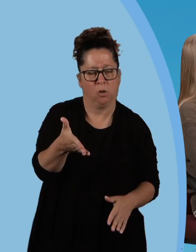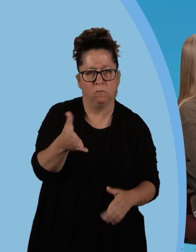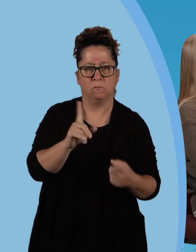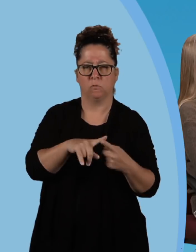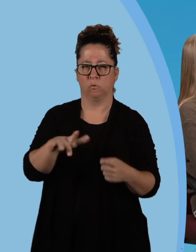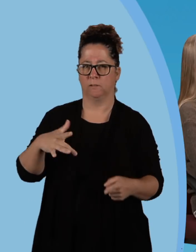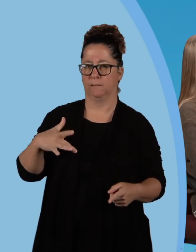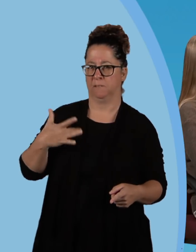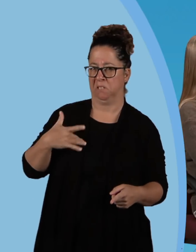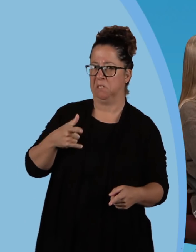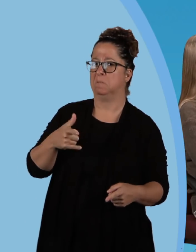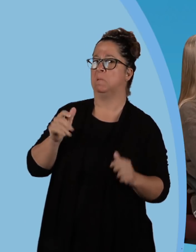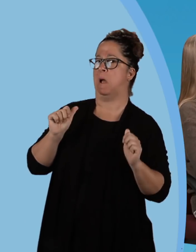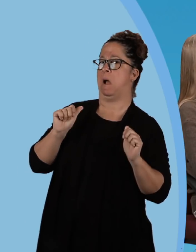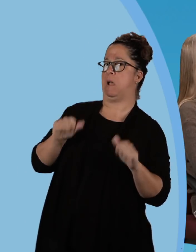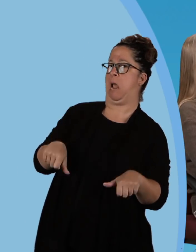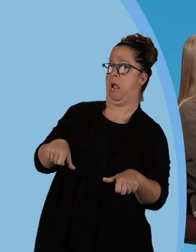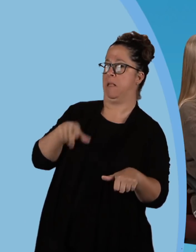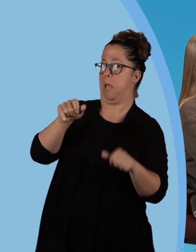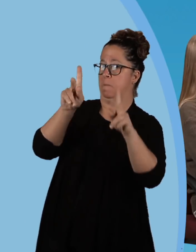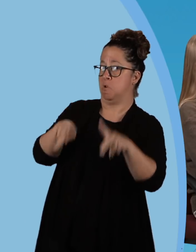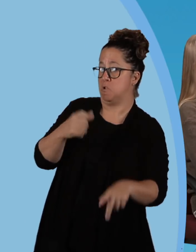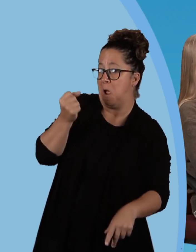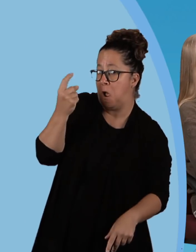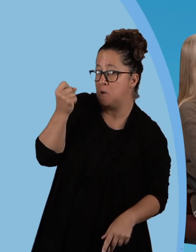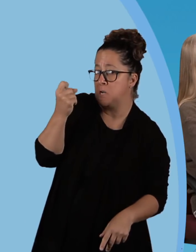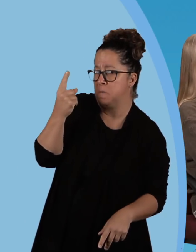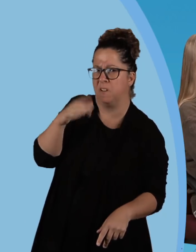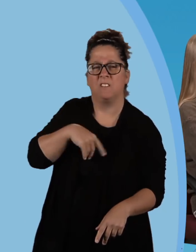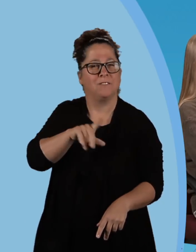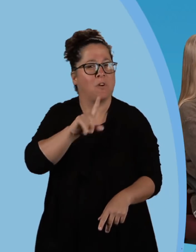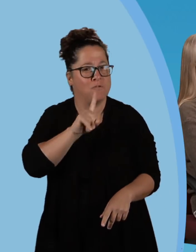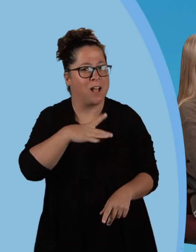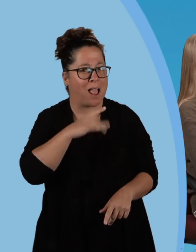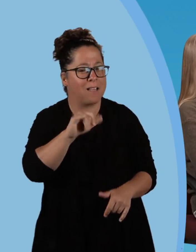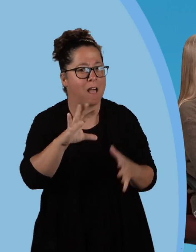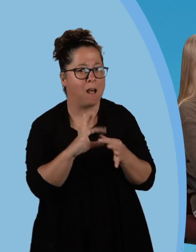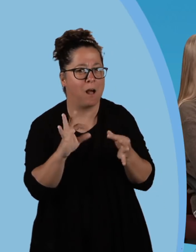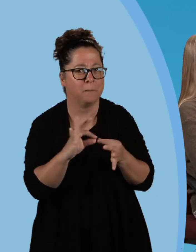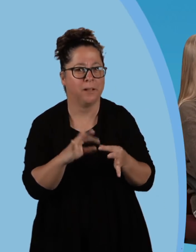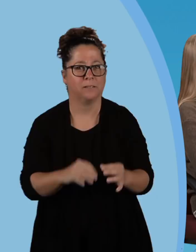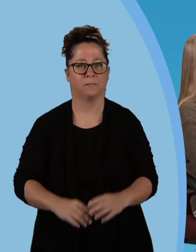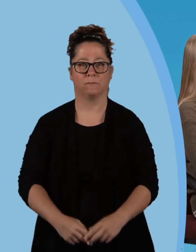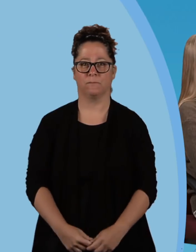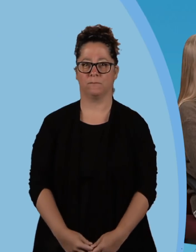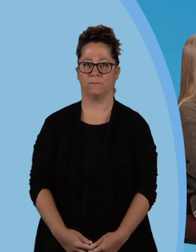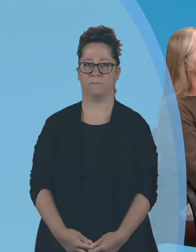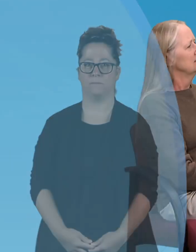there until you really could see whether or not that person was understandable, and I really like that comment.